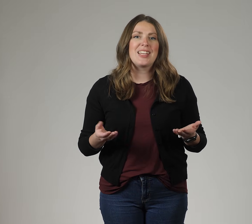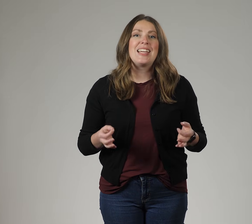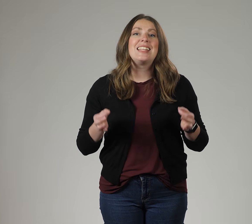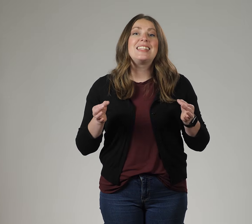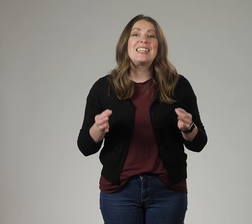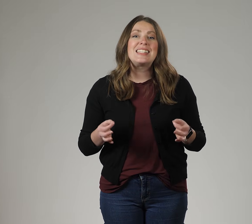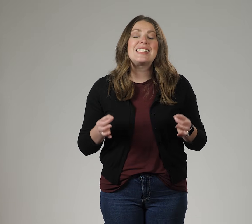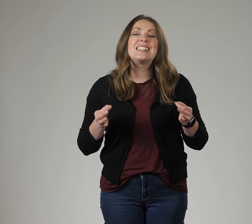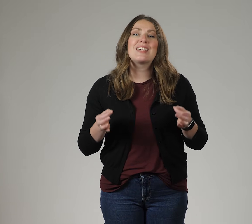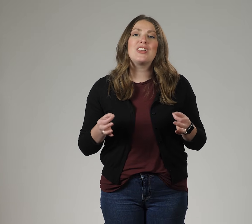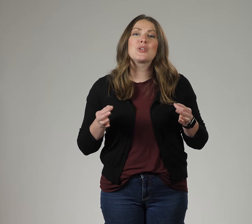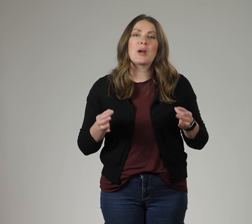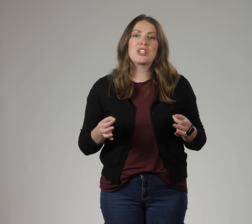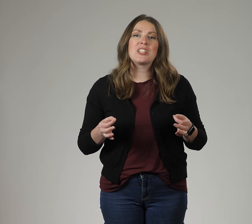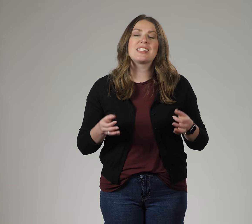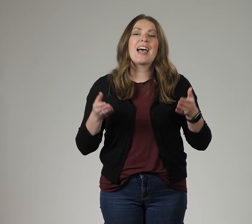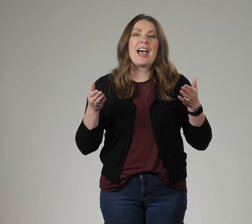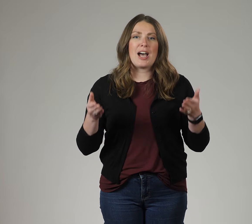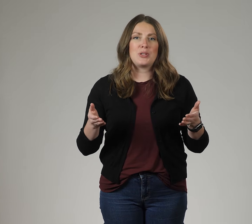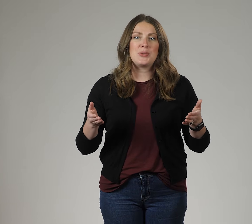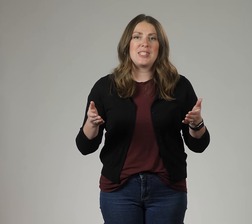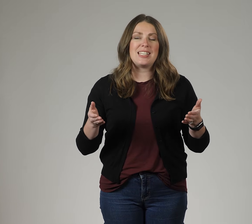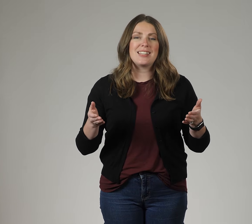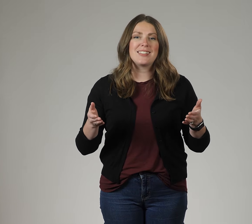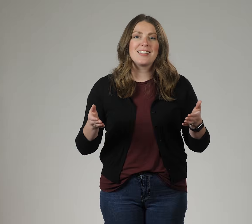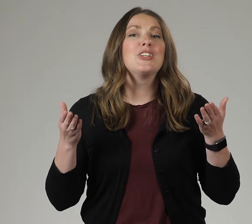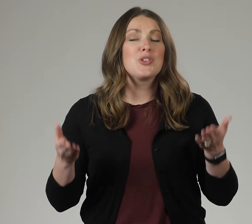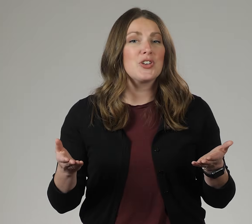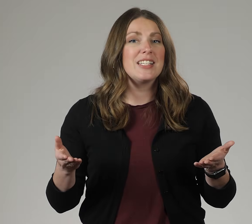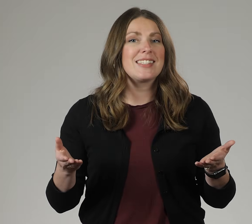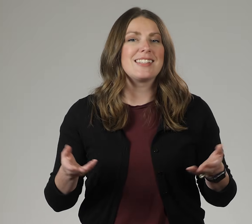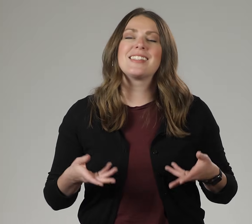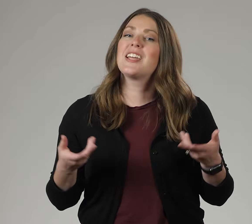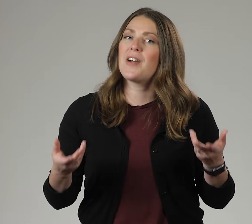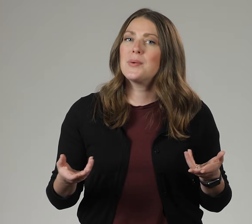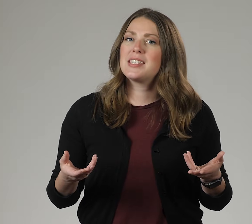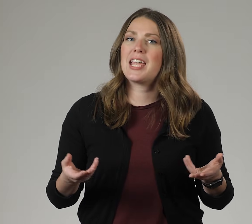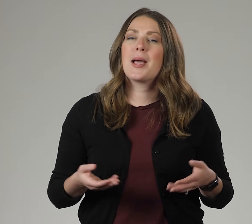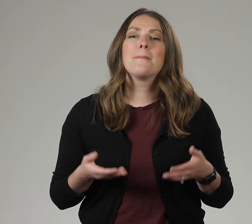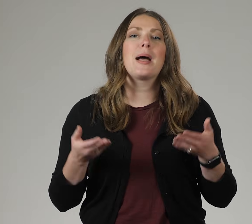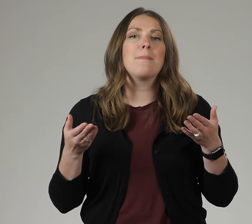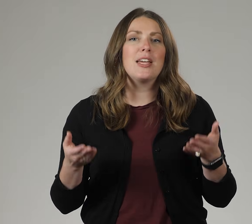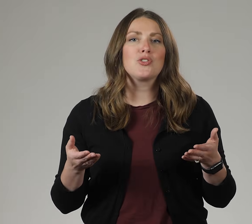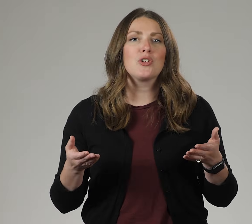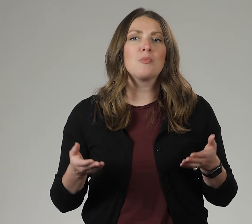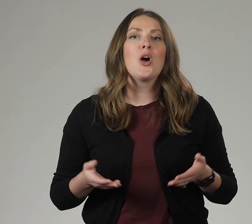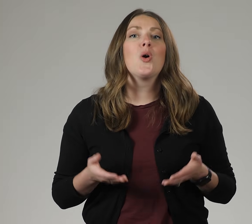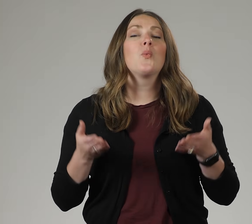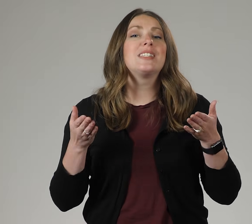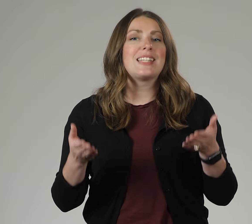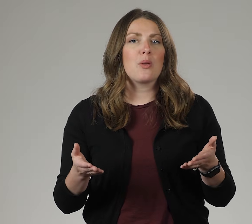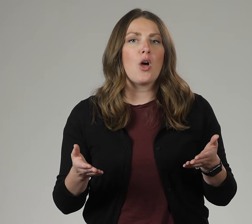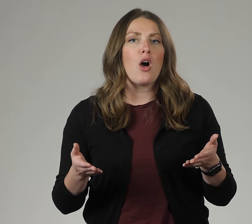This is giving directions how you see it. So for instance, if I was saying my bedroom was down the